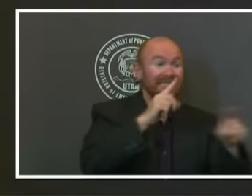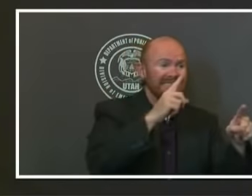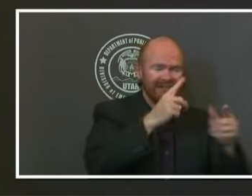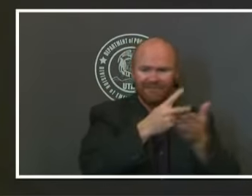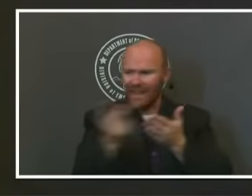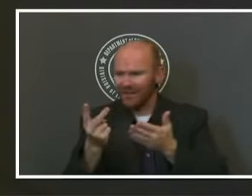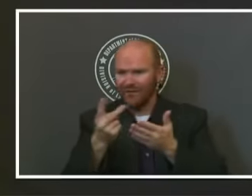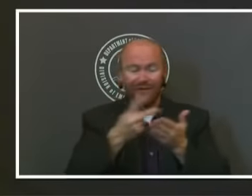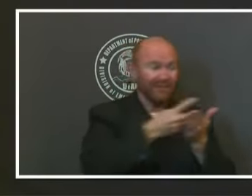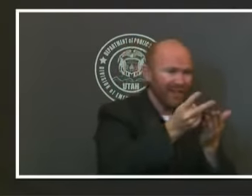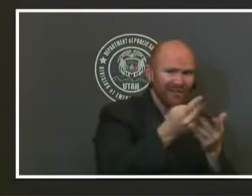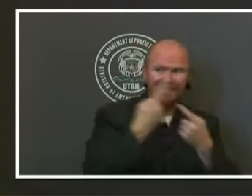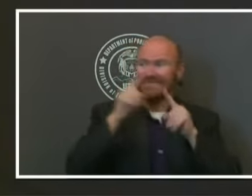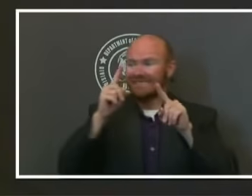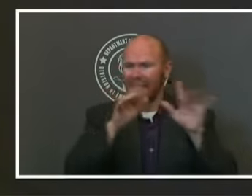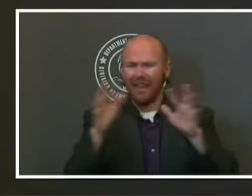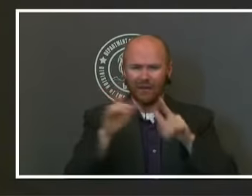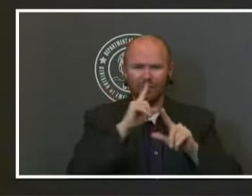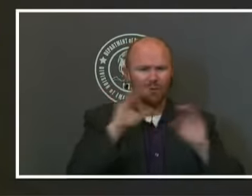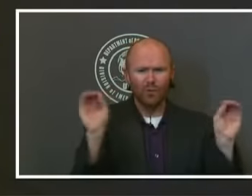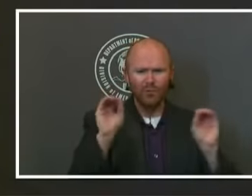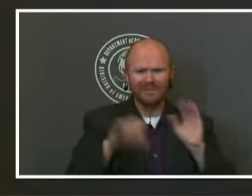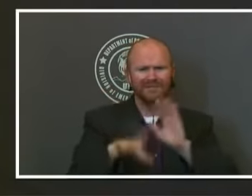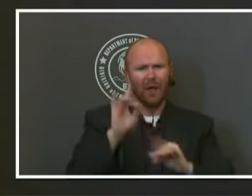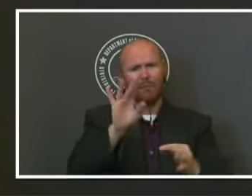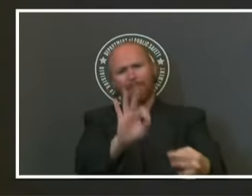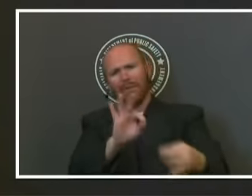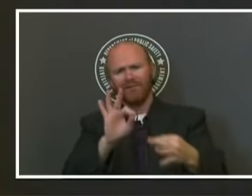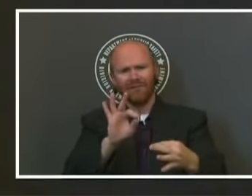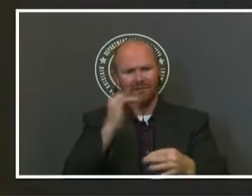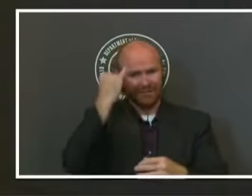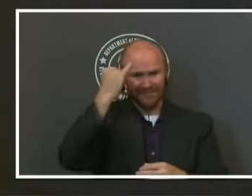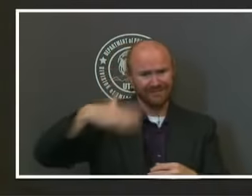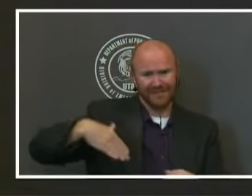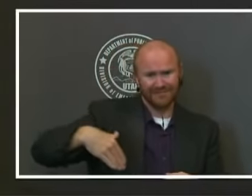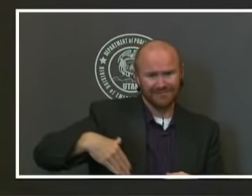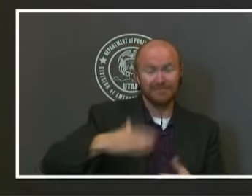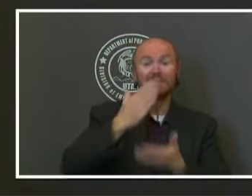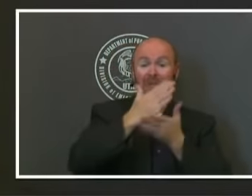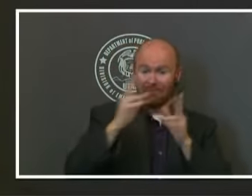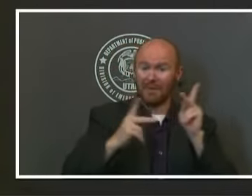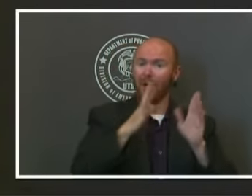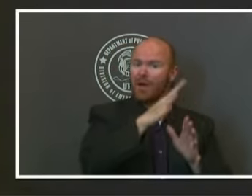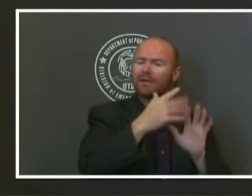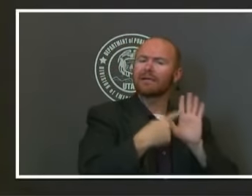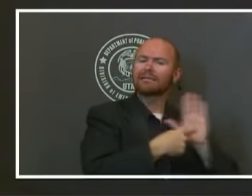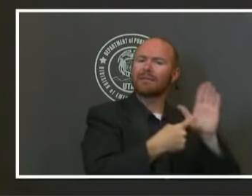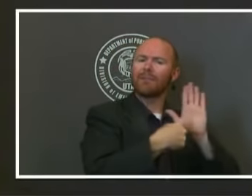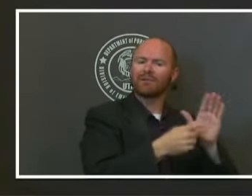really is founder of the formal